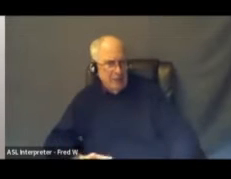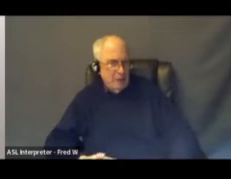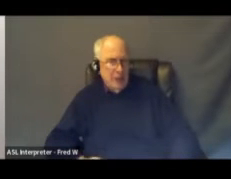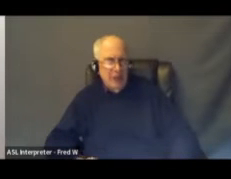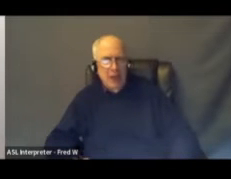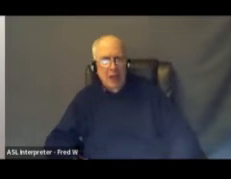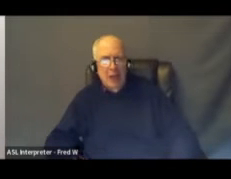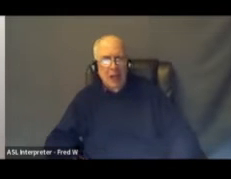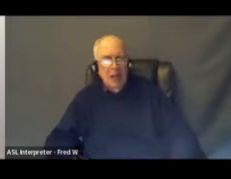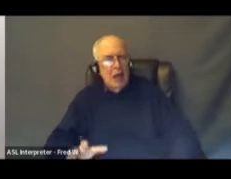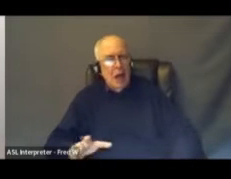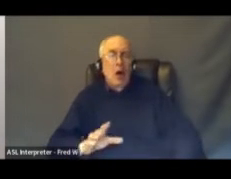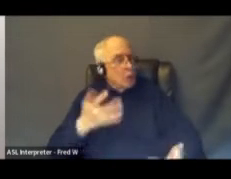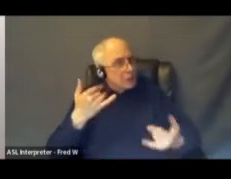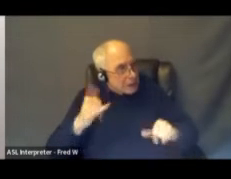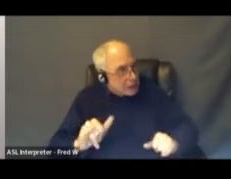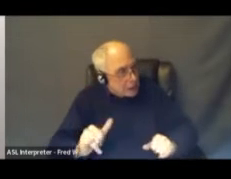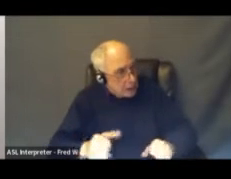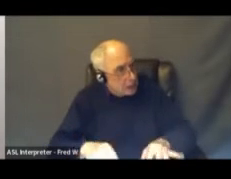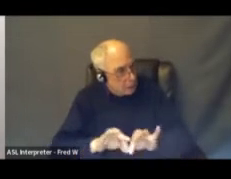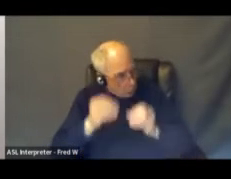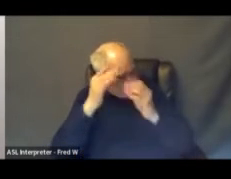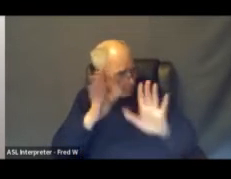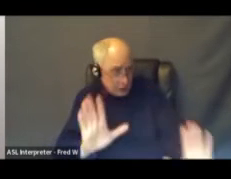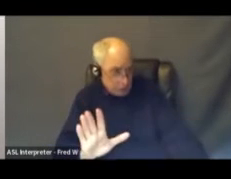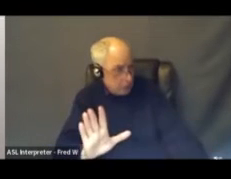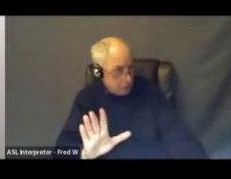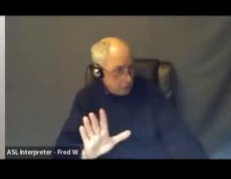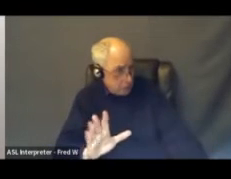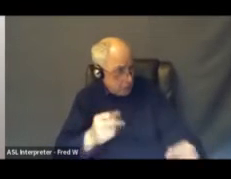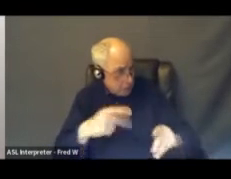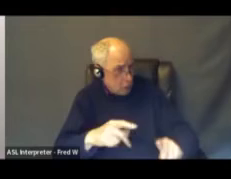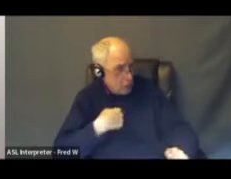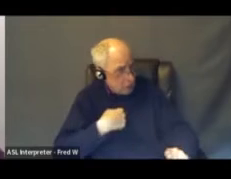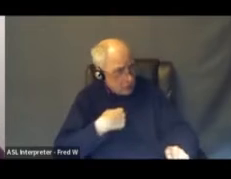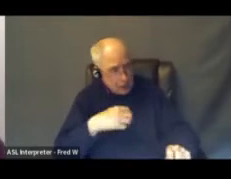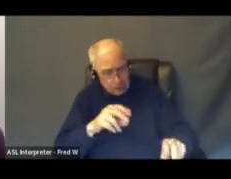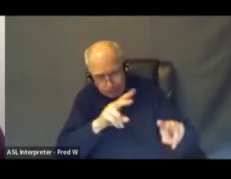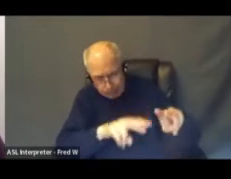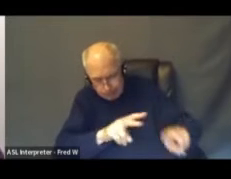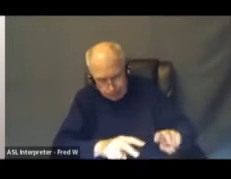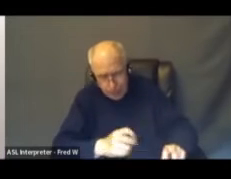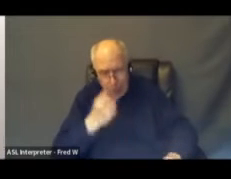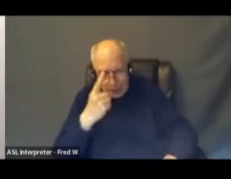know, that's still important information, allow me to like really scale what's going on there. And I'll explain that